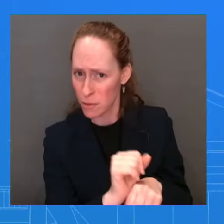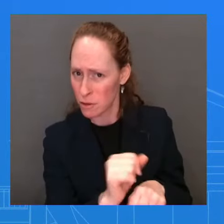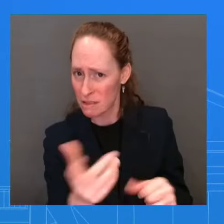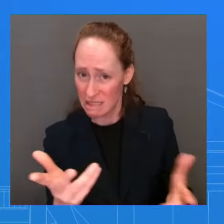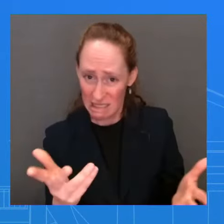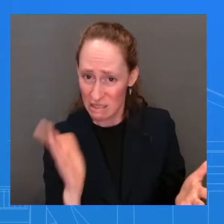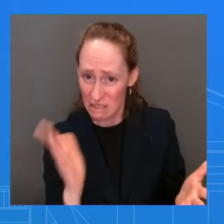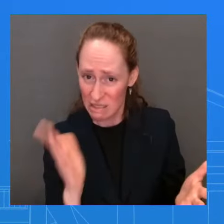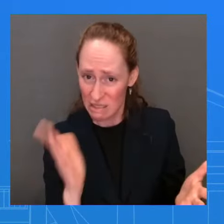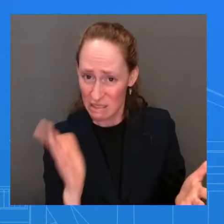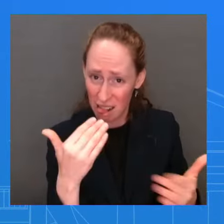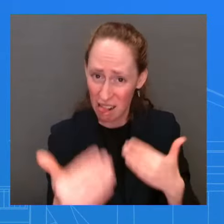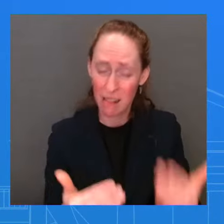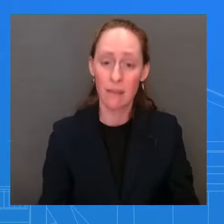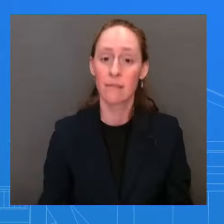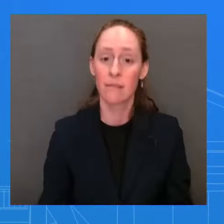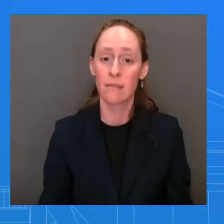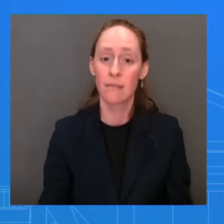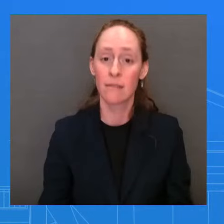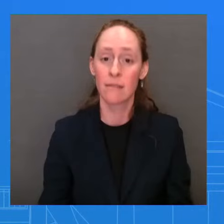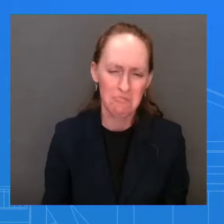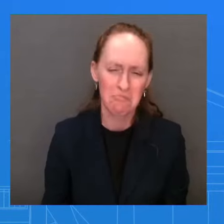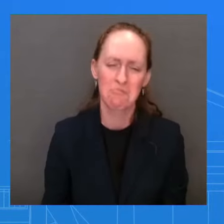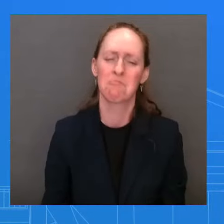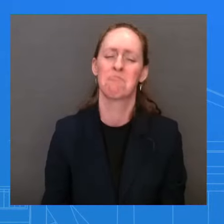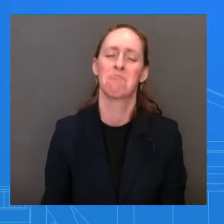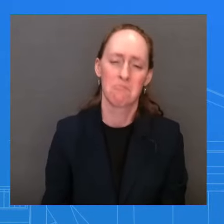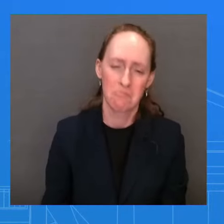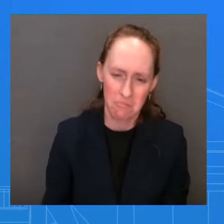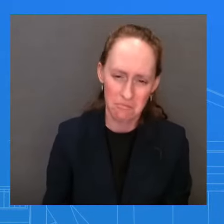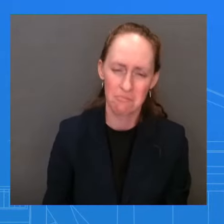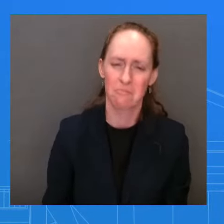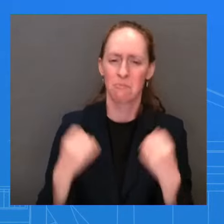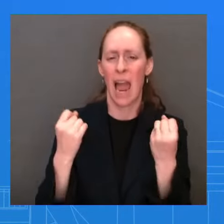labor organization has supported her nomination. This is something that the President is --